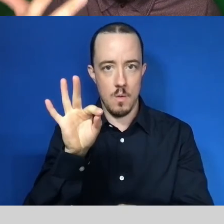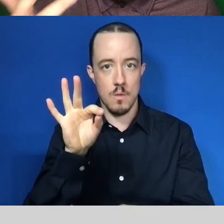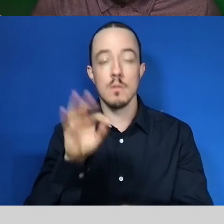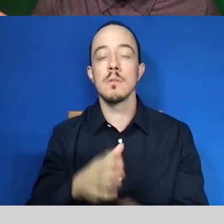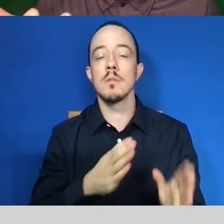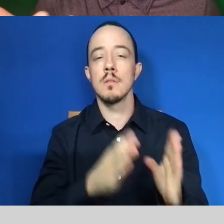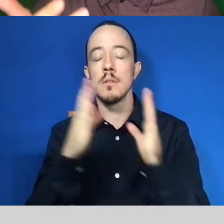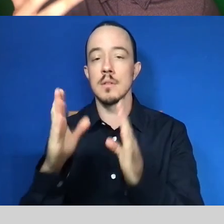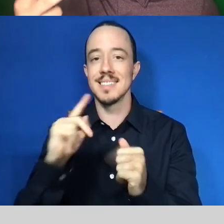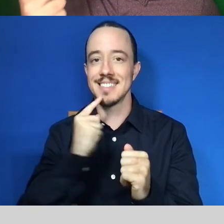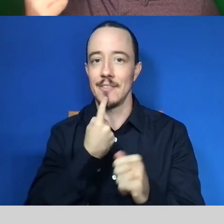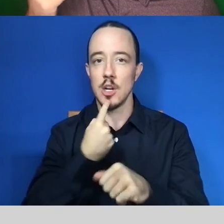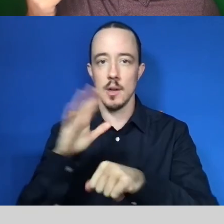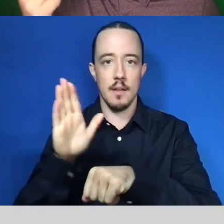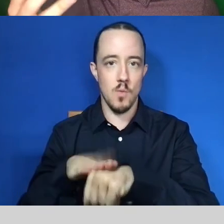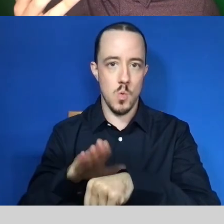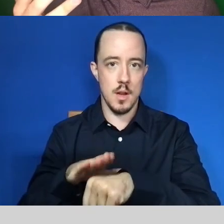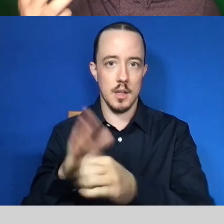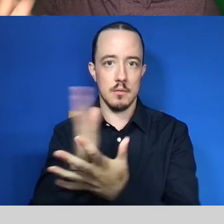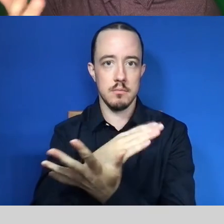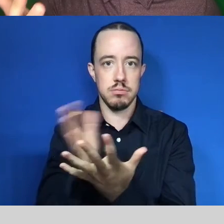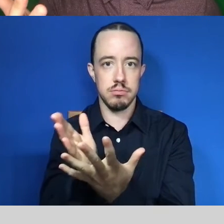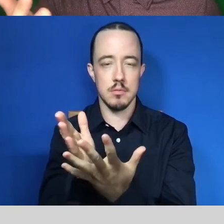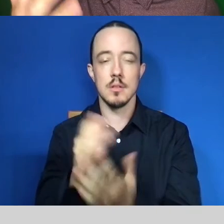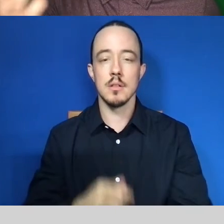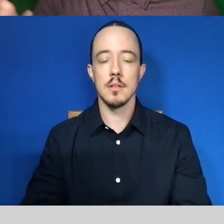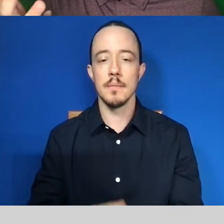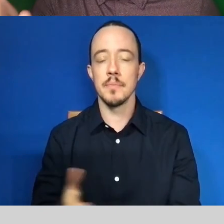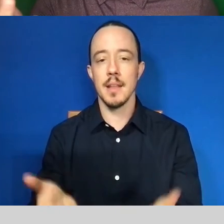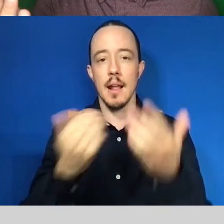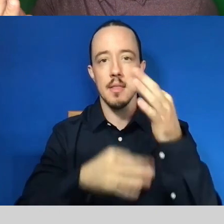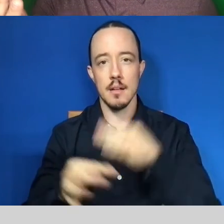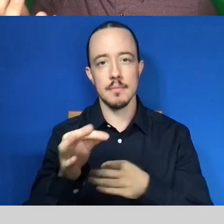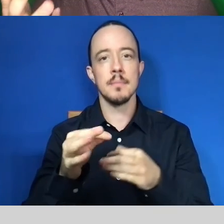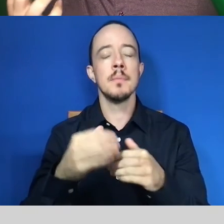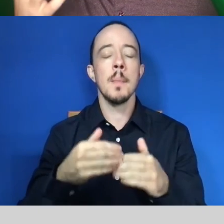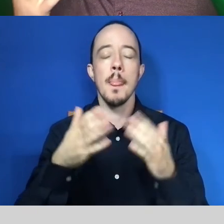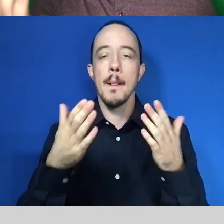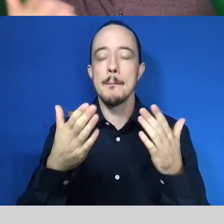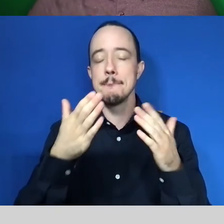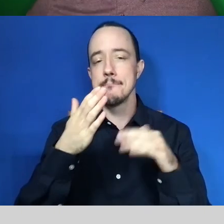when any matching code is found. A severity of warning, as opposed to error,